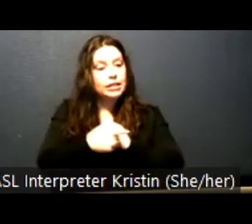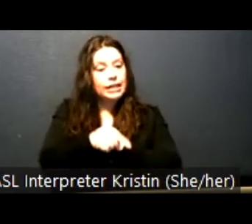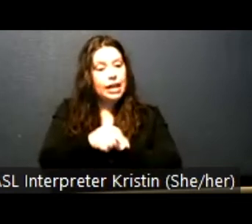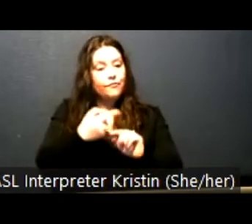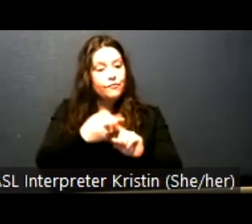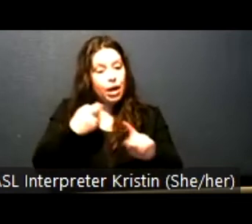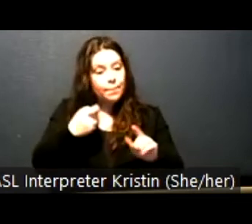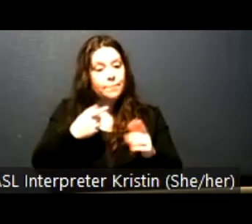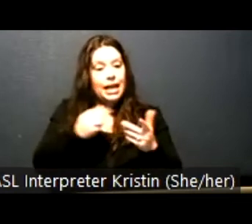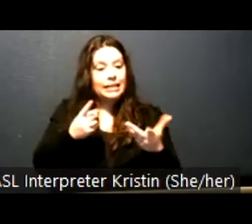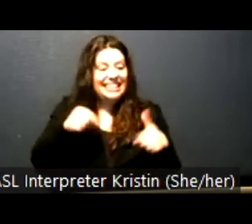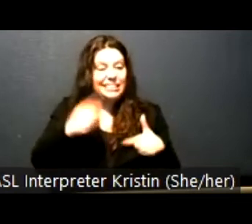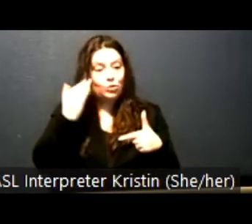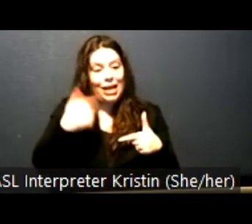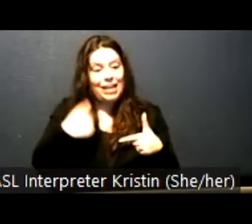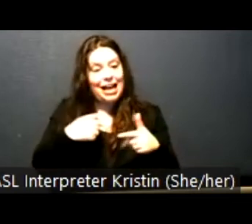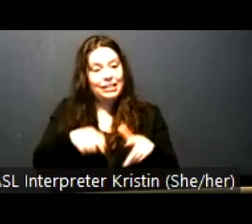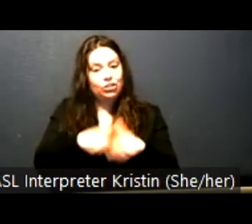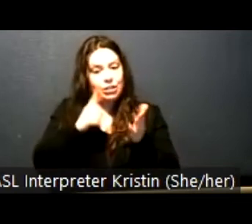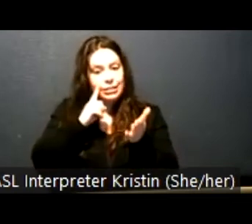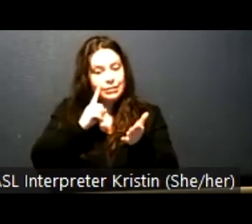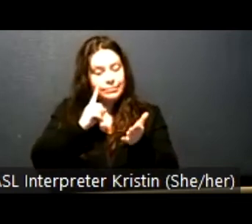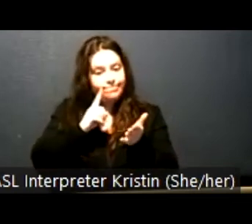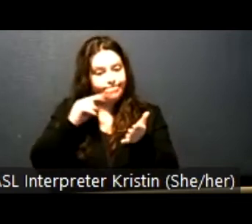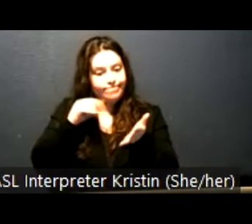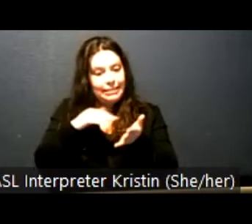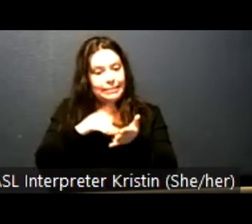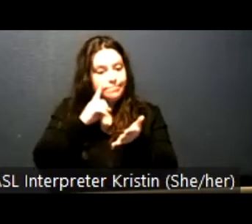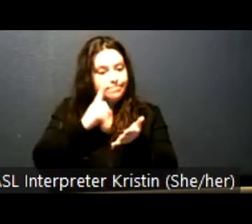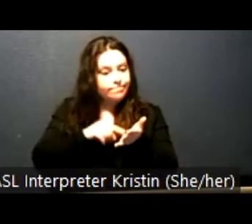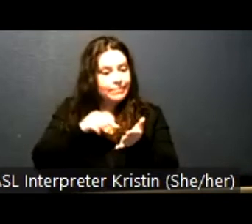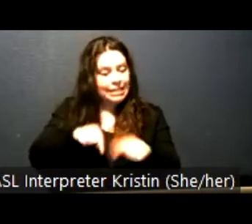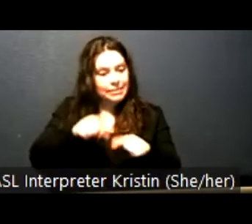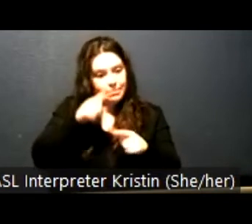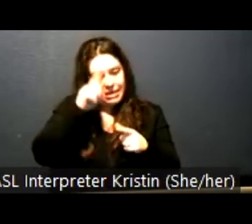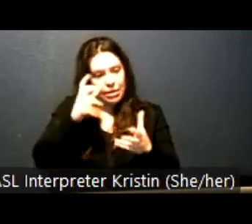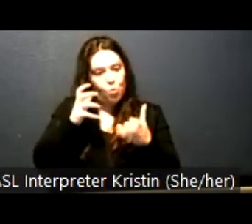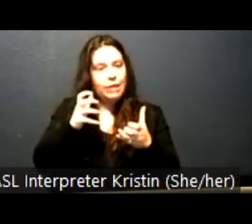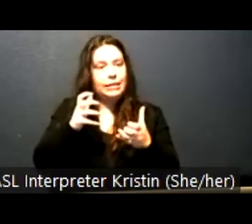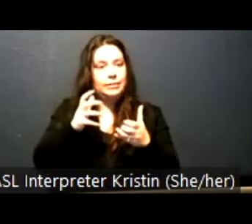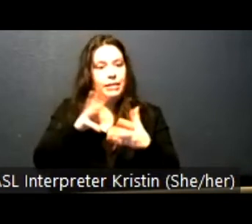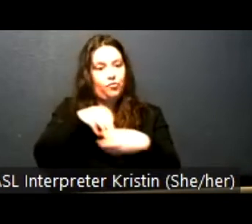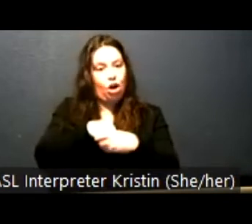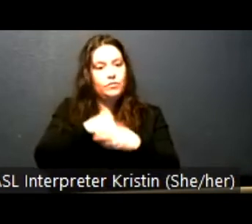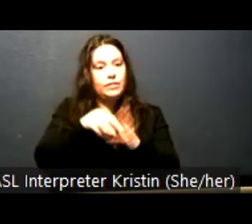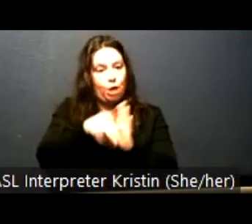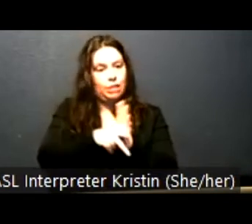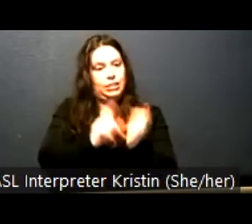can help influence policy and decision making. >>Erika: Wow, incredible. So this is just such an important work